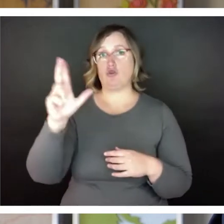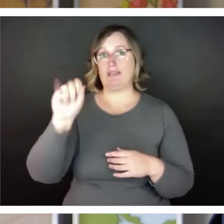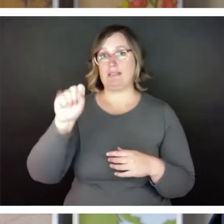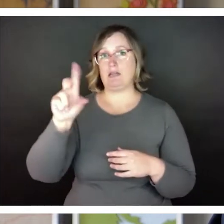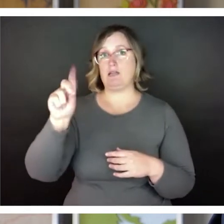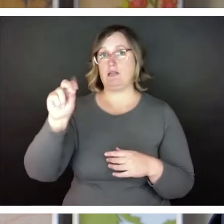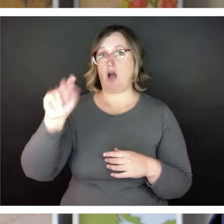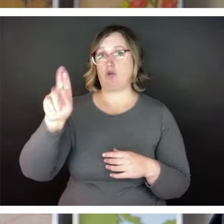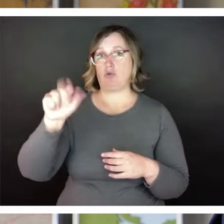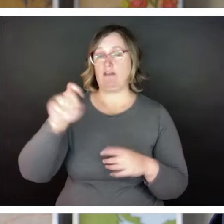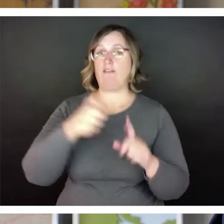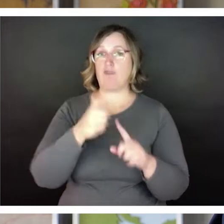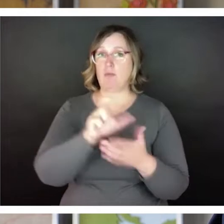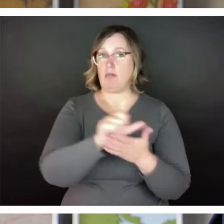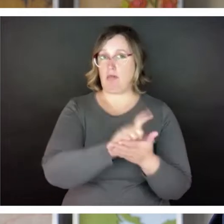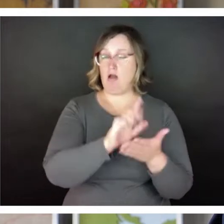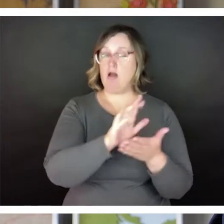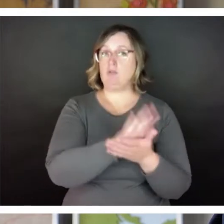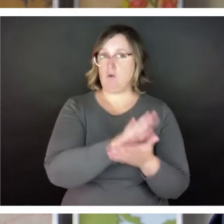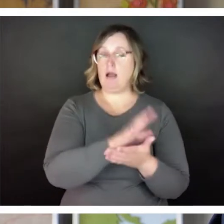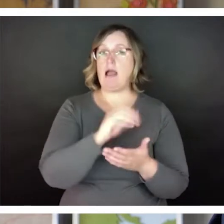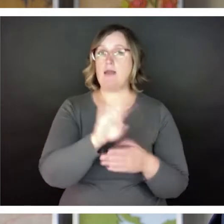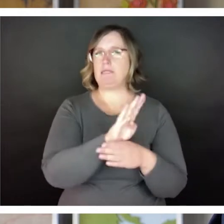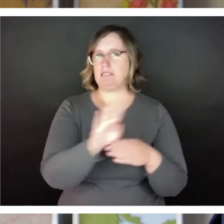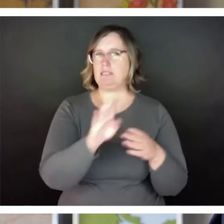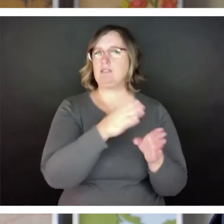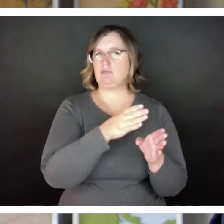and a master's degree in business administration from the Stanford Graduate School of Business.